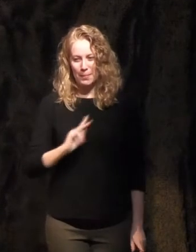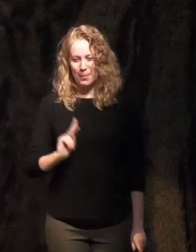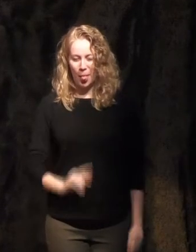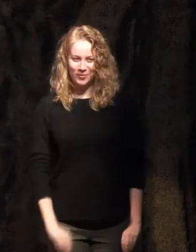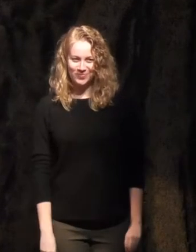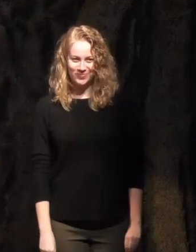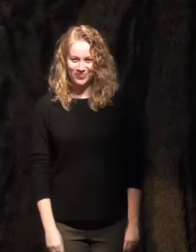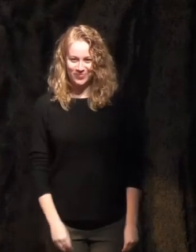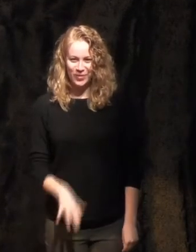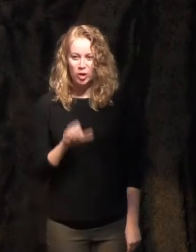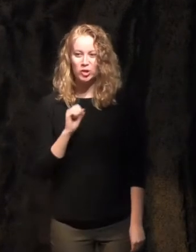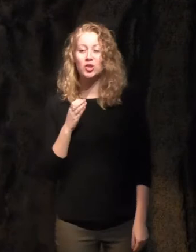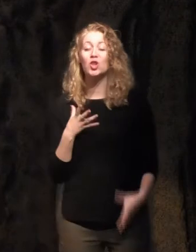Like so into white people.